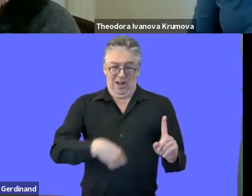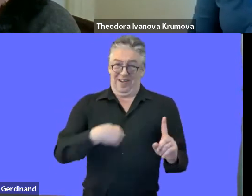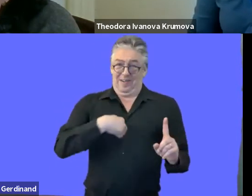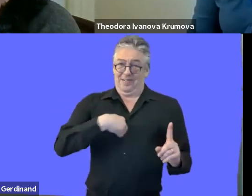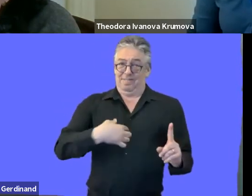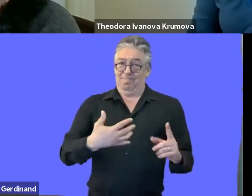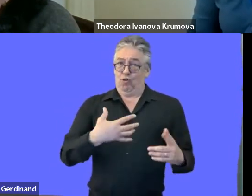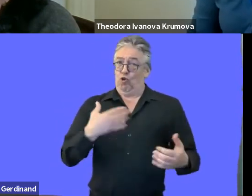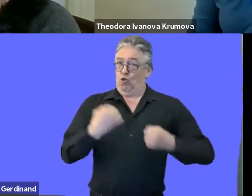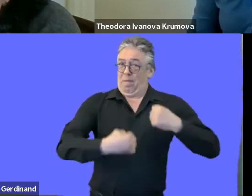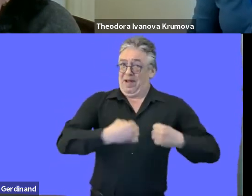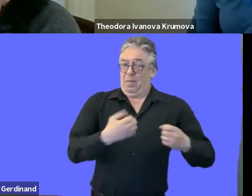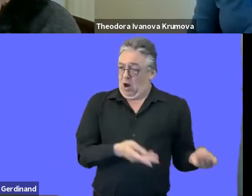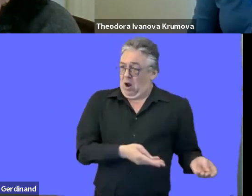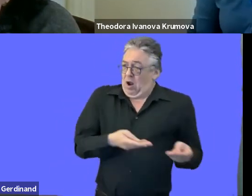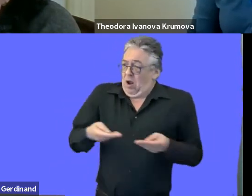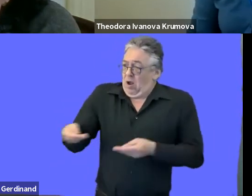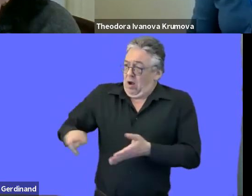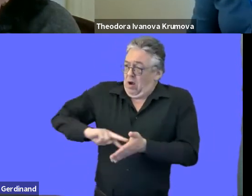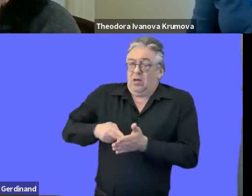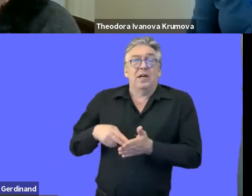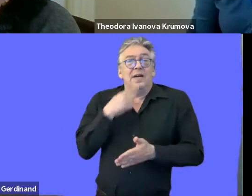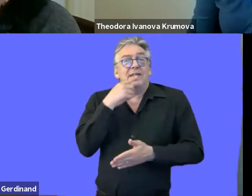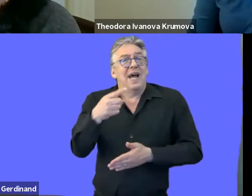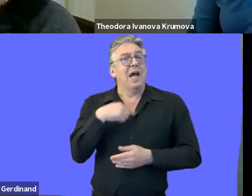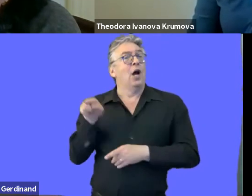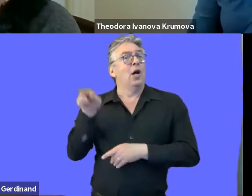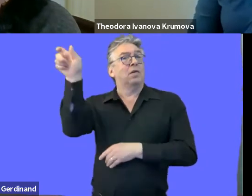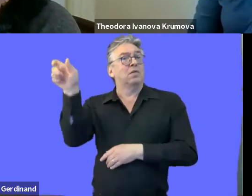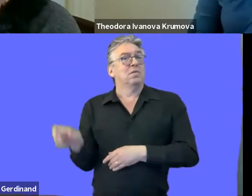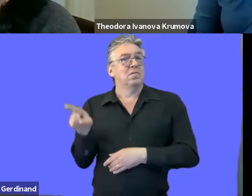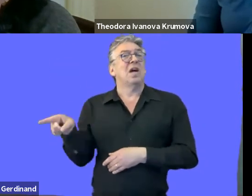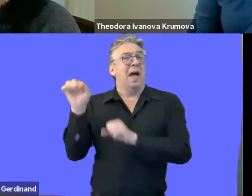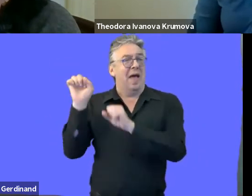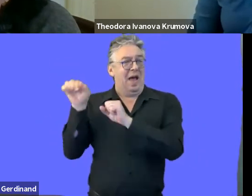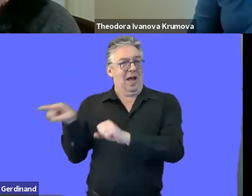But it does not need to be legally certified by a notary